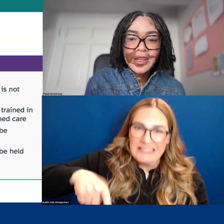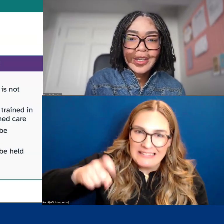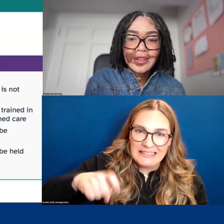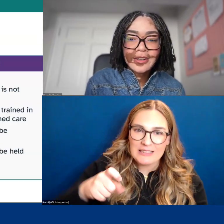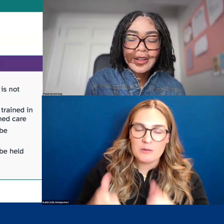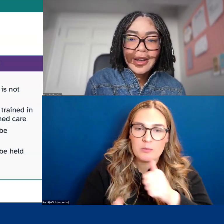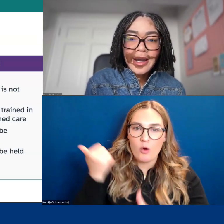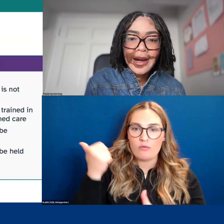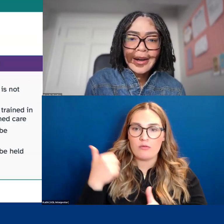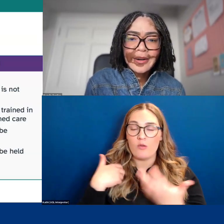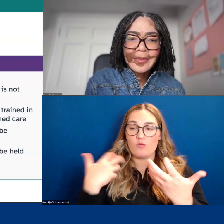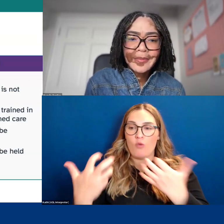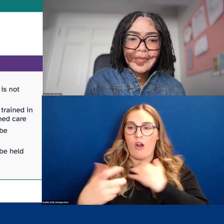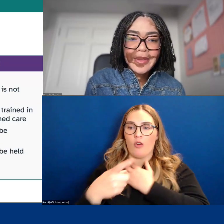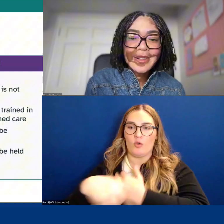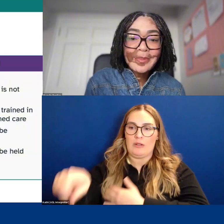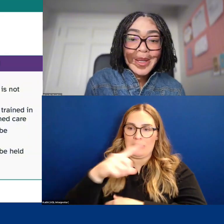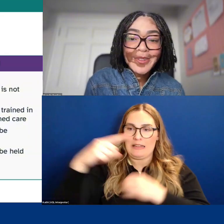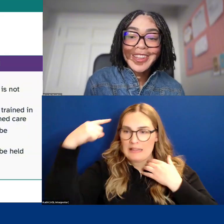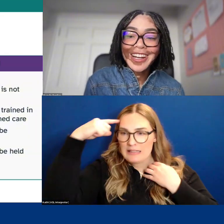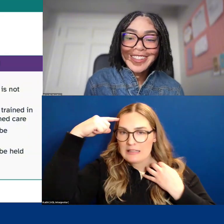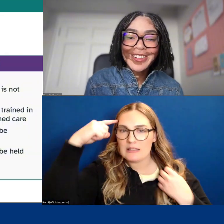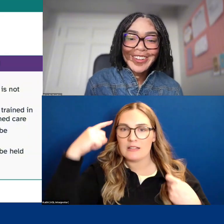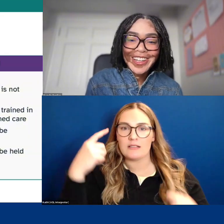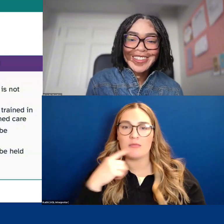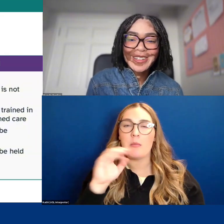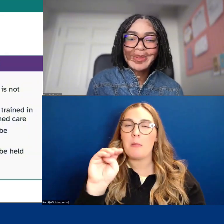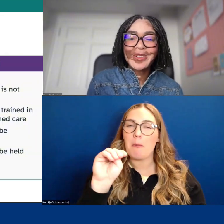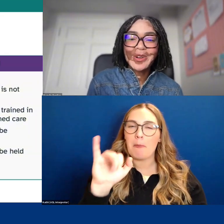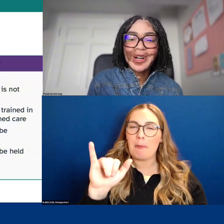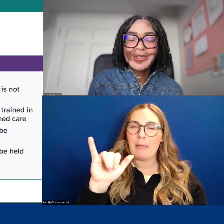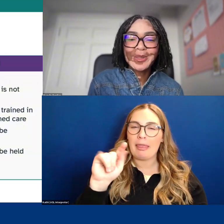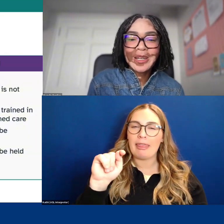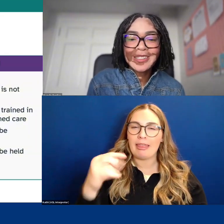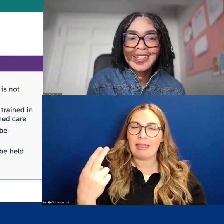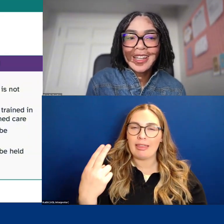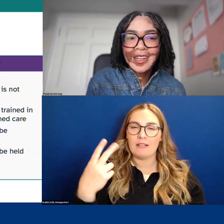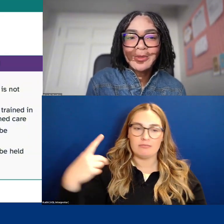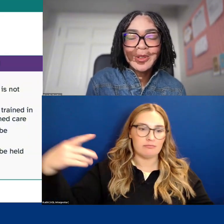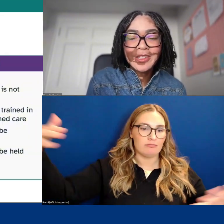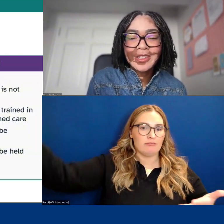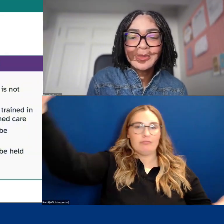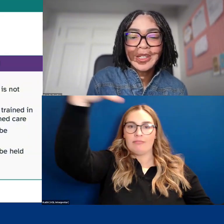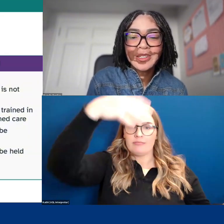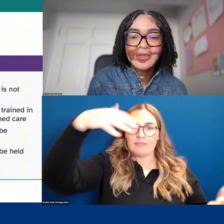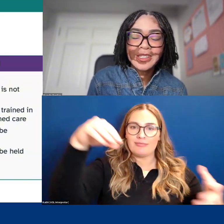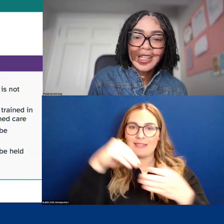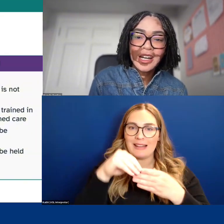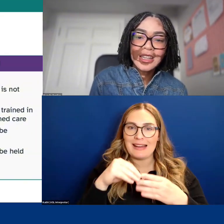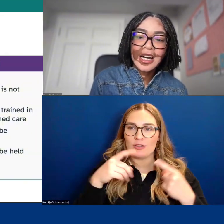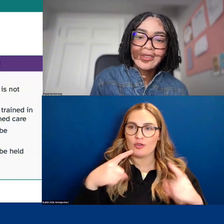with here is a myth that circulates in maternal health spaces. I think with this expansion, we see a lot